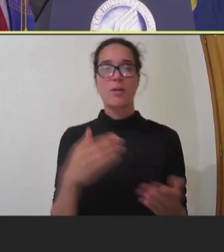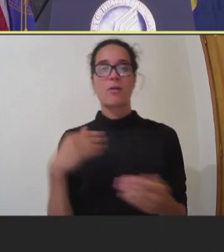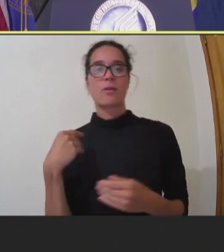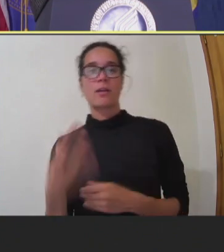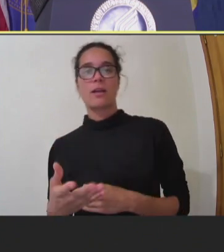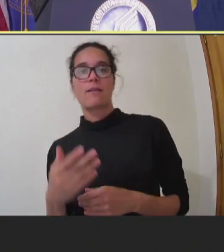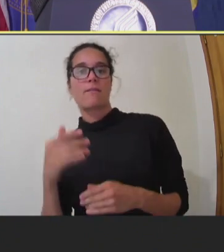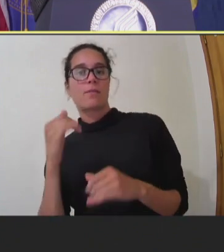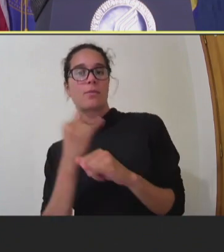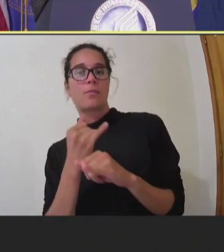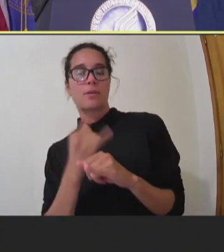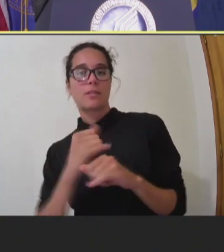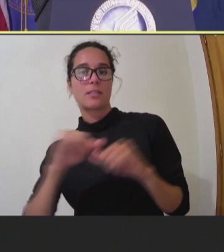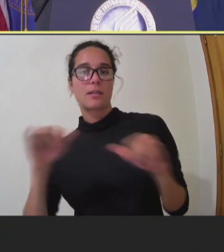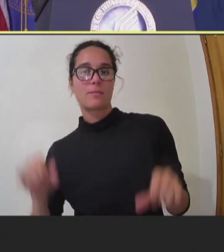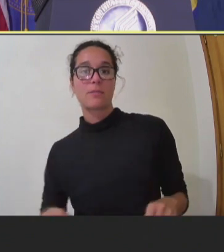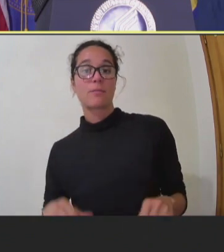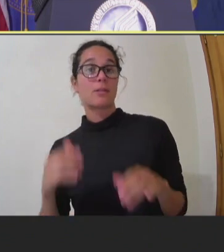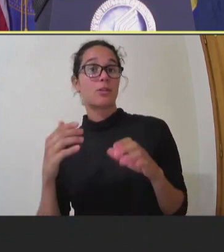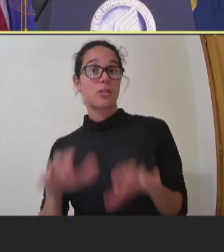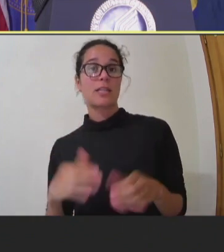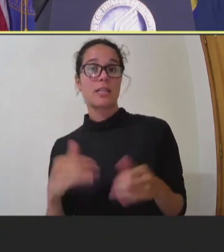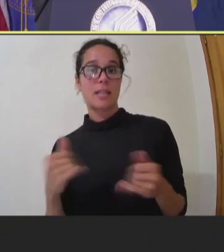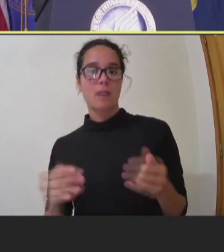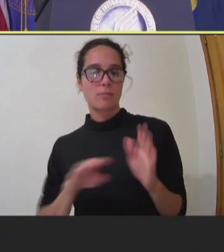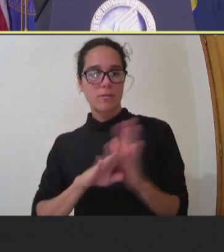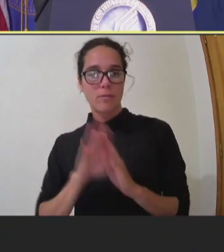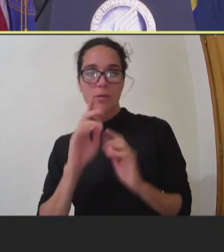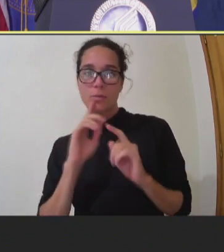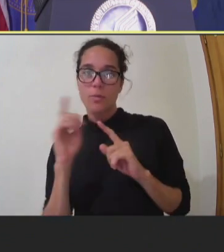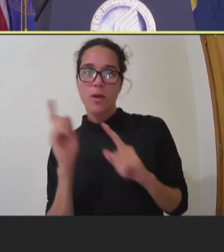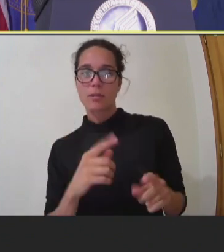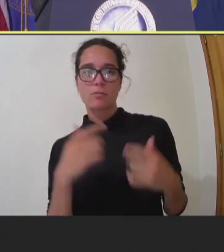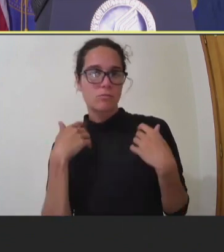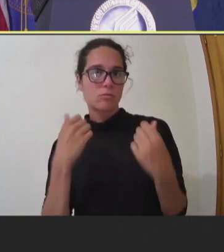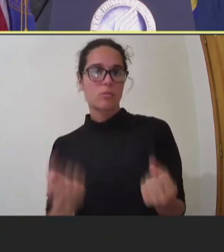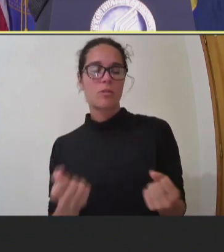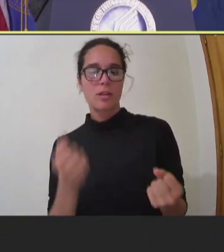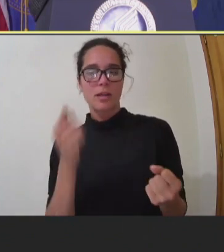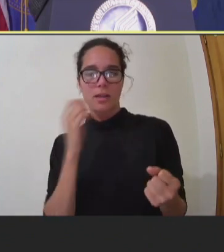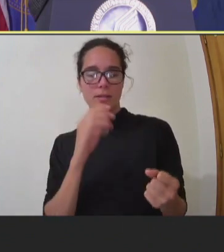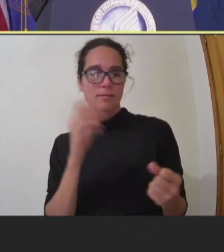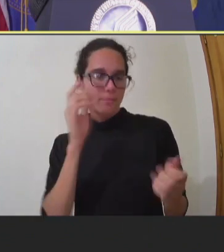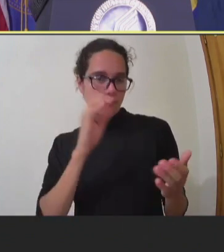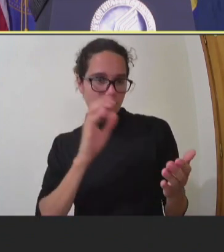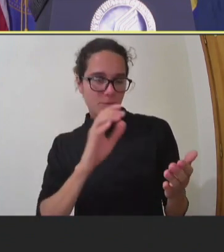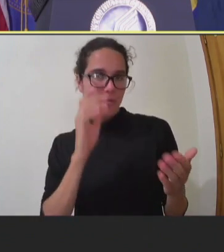response to recognize and eliminate any cells that might be remaining and subsequently grow. So,